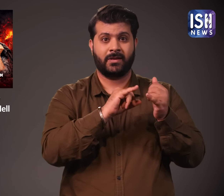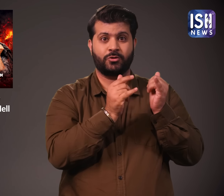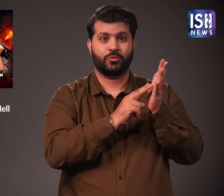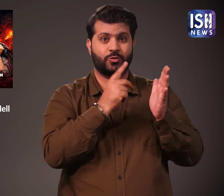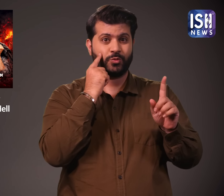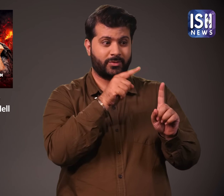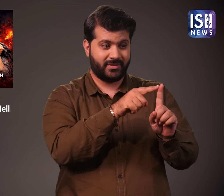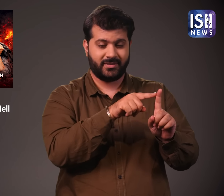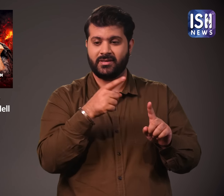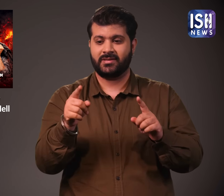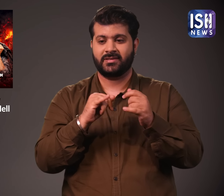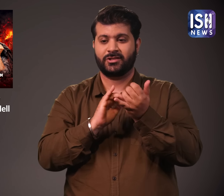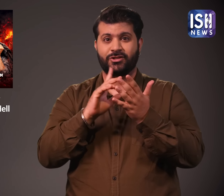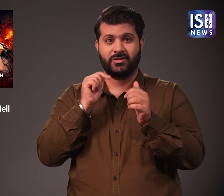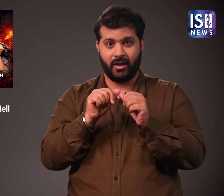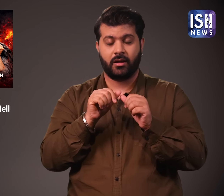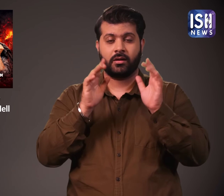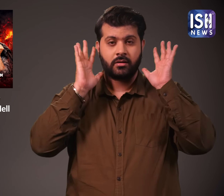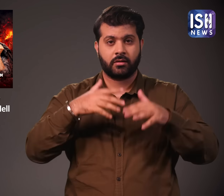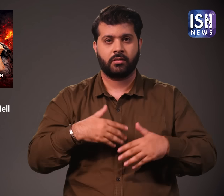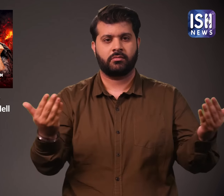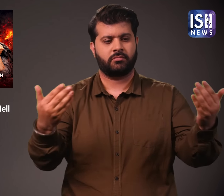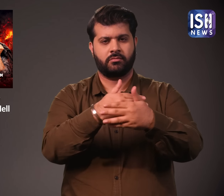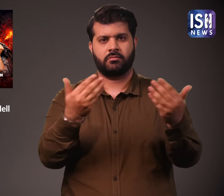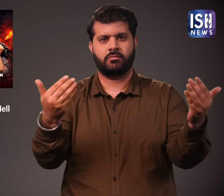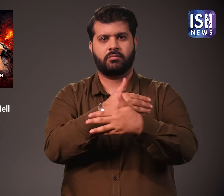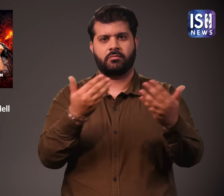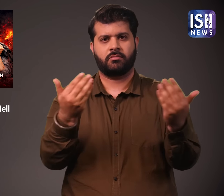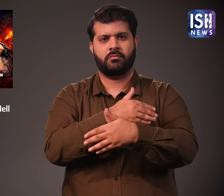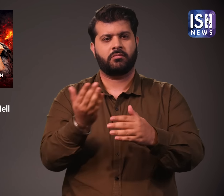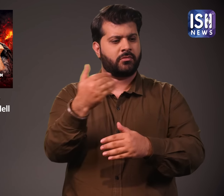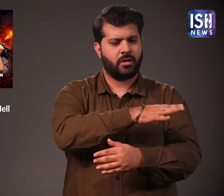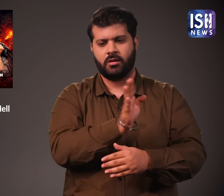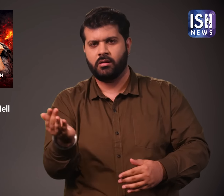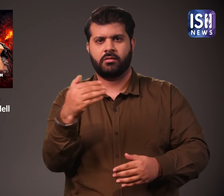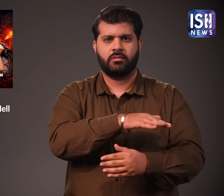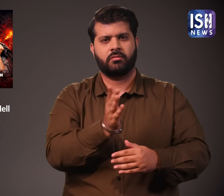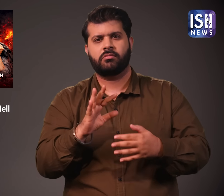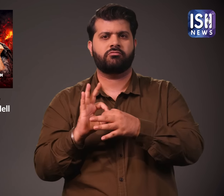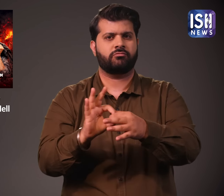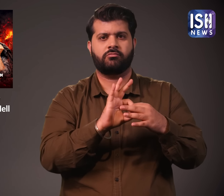Sectarian tensions between Sunni and Shia Muslims eased, and both communities began praying in each other’s mosques.